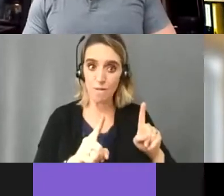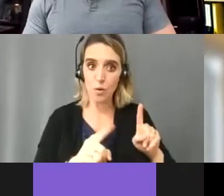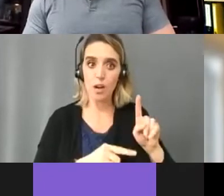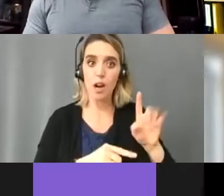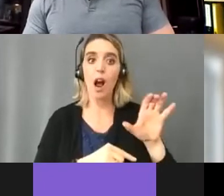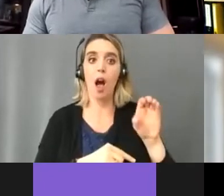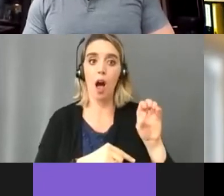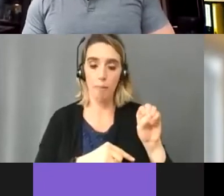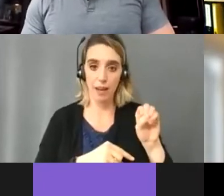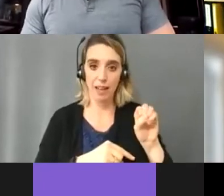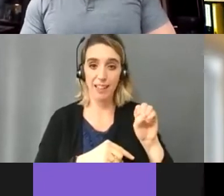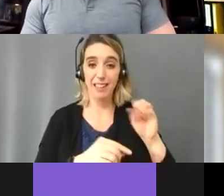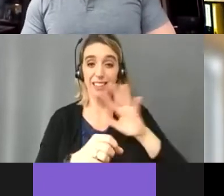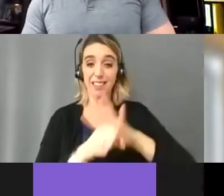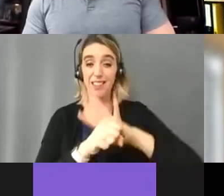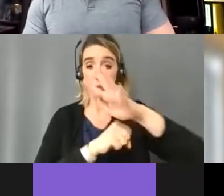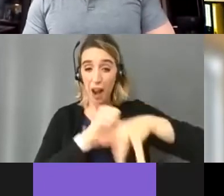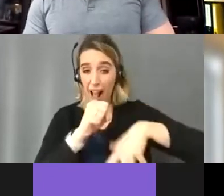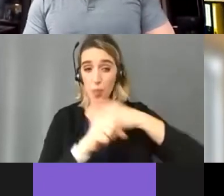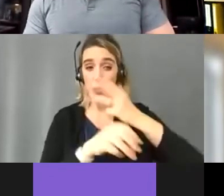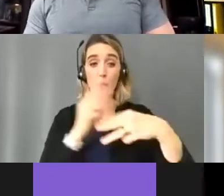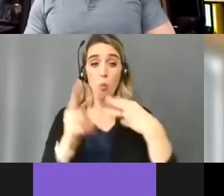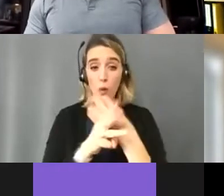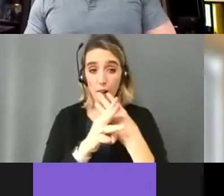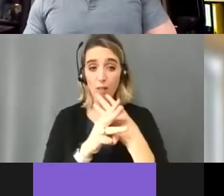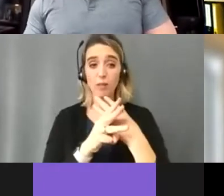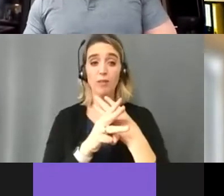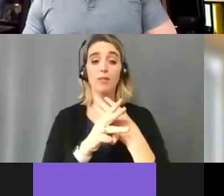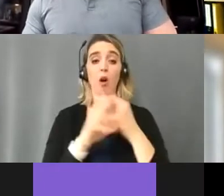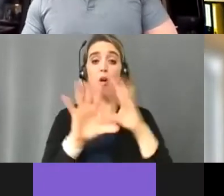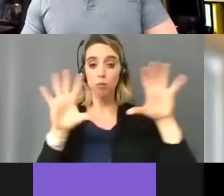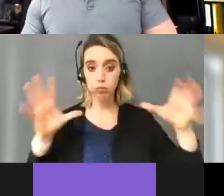around the globe are members of this platform.